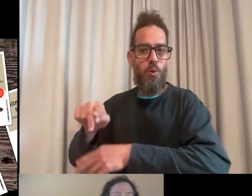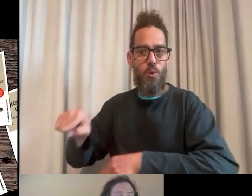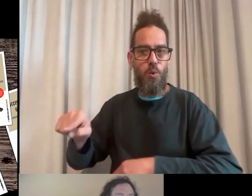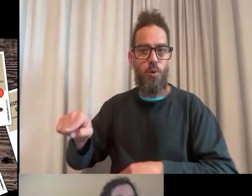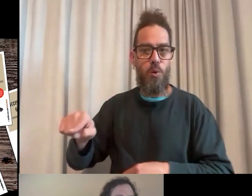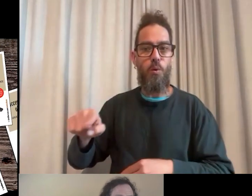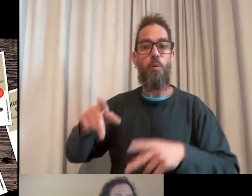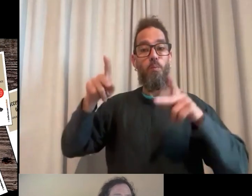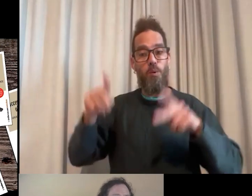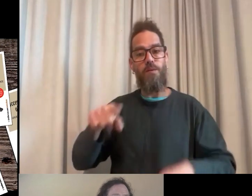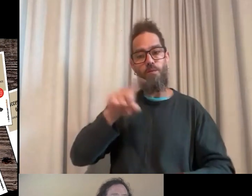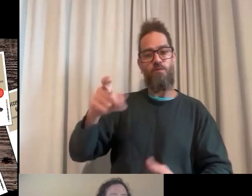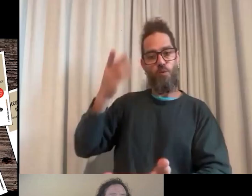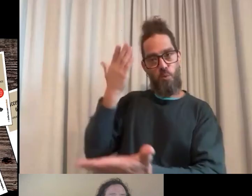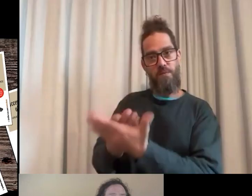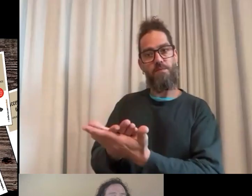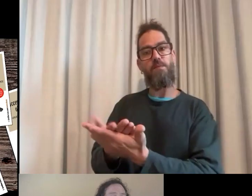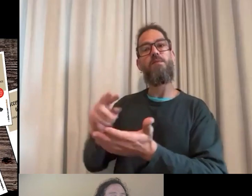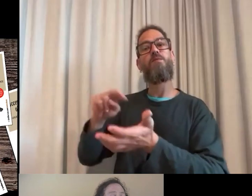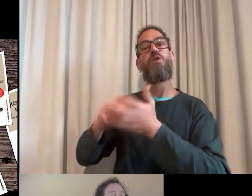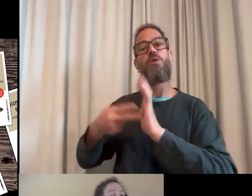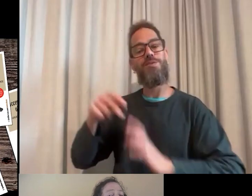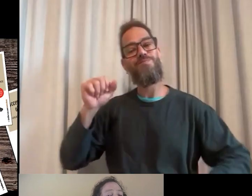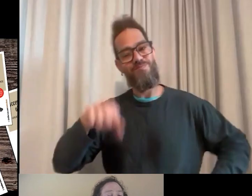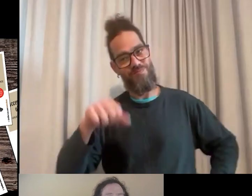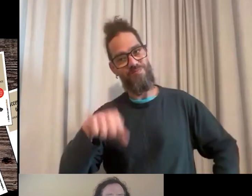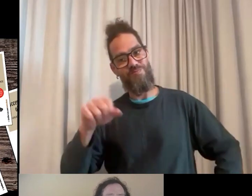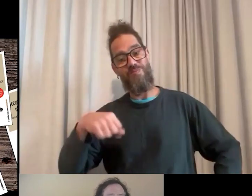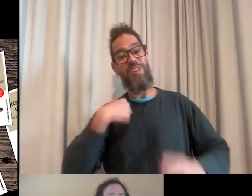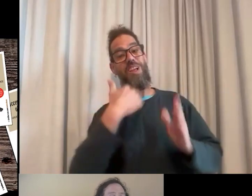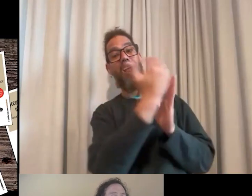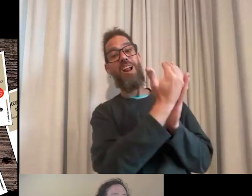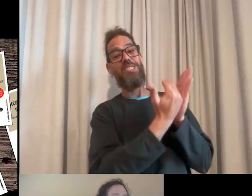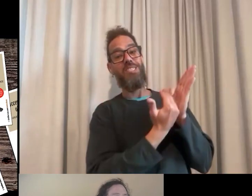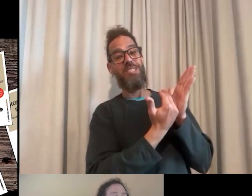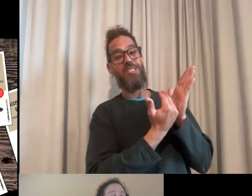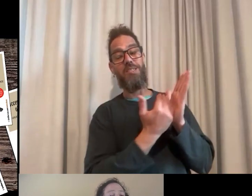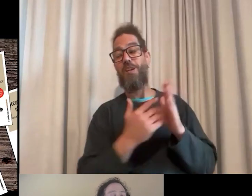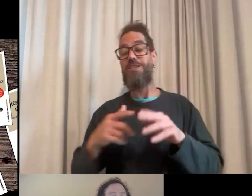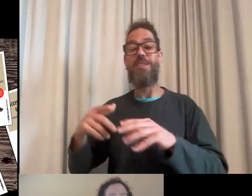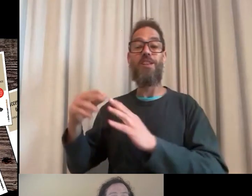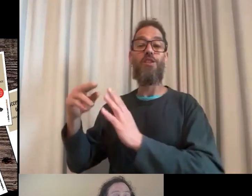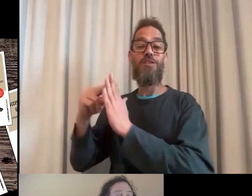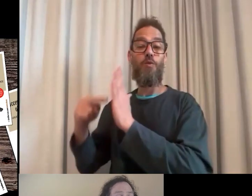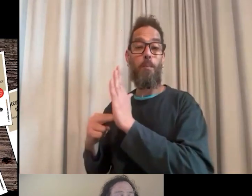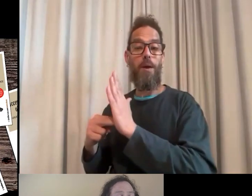the procurement actually is about having people prove to you that their stuff did pass the standard.